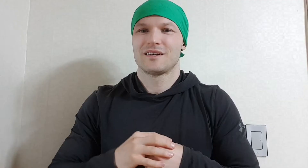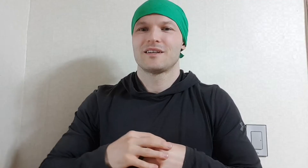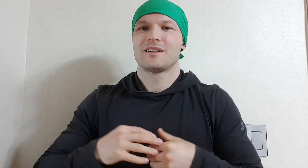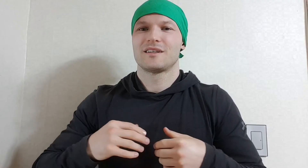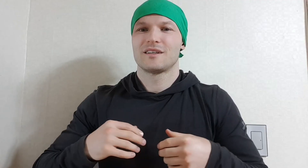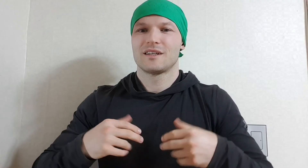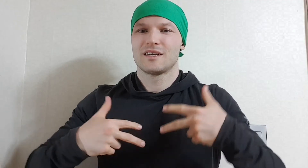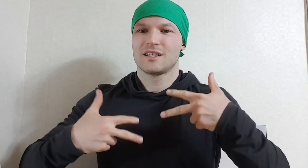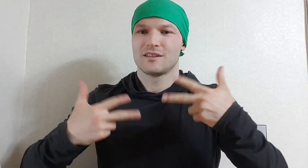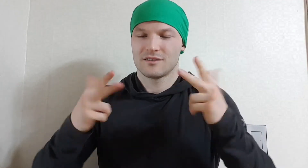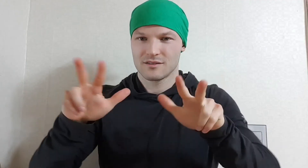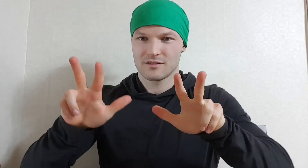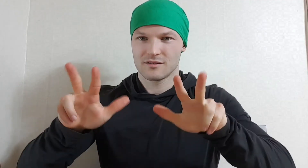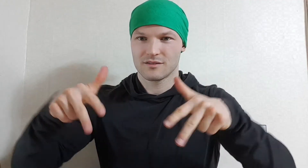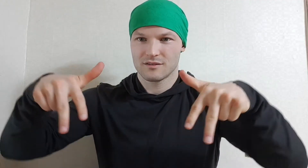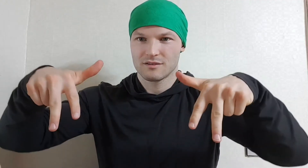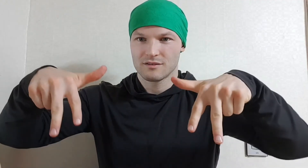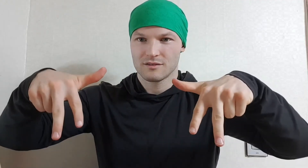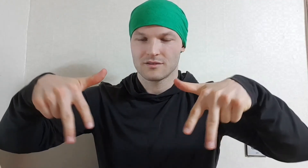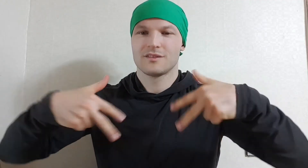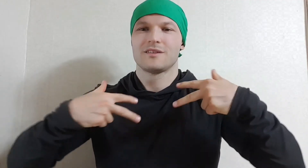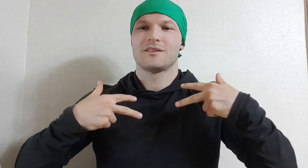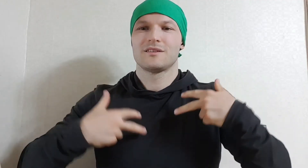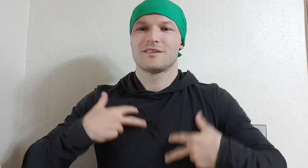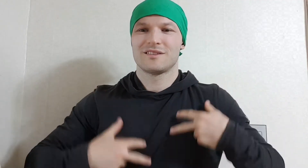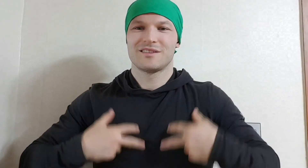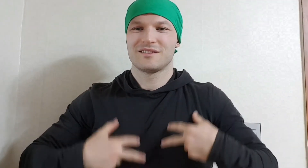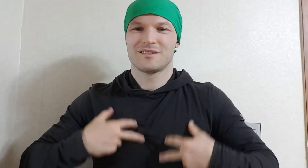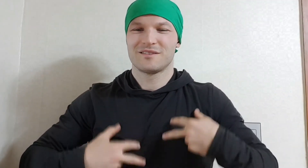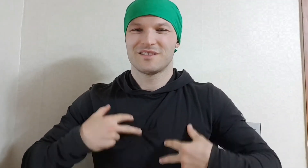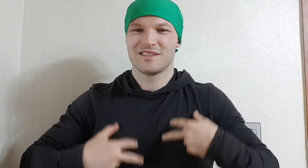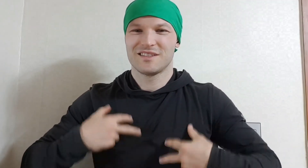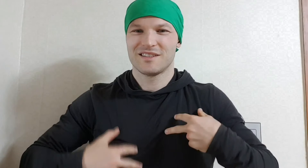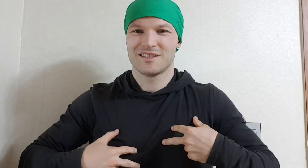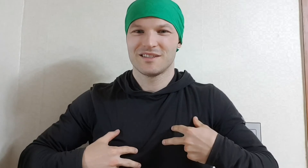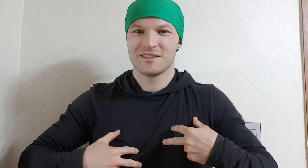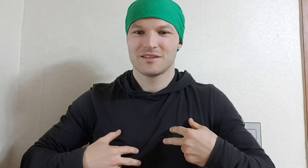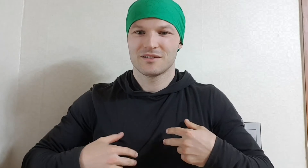The hand shape is the Korean letter ‘ㅈ’ Word: ‘fun’ (‘ㅈ’ is first letter of Korean word ‘fun’)